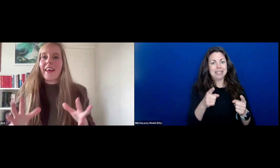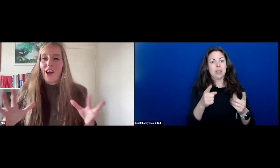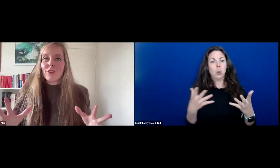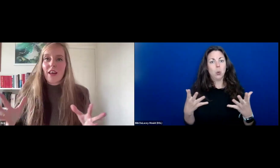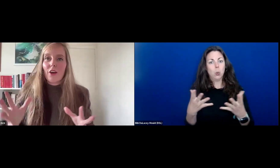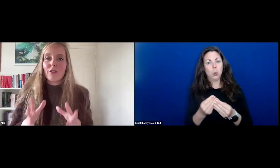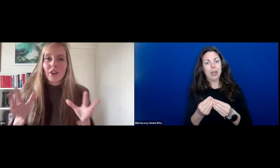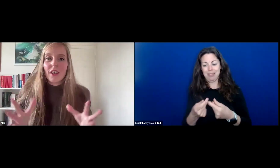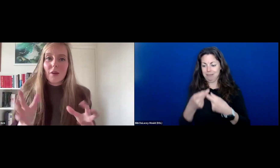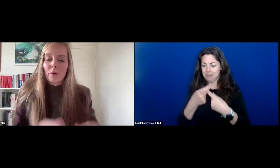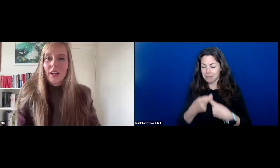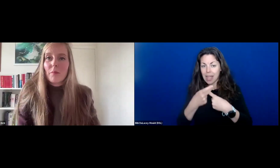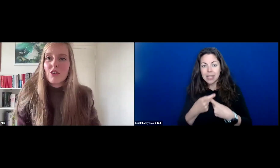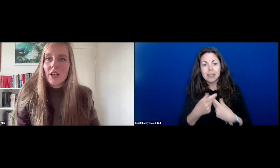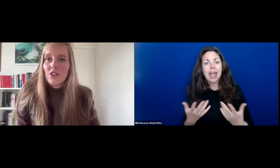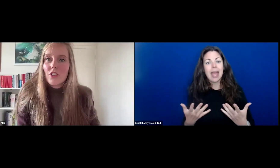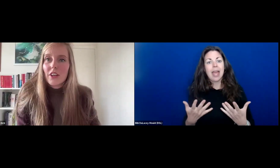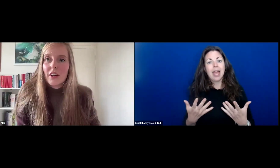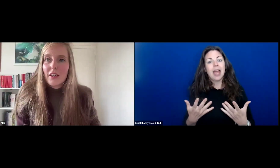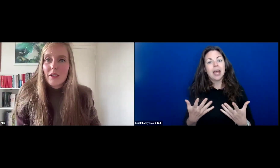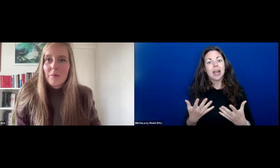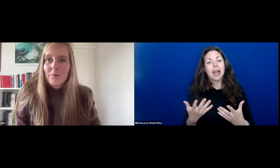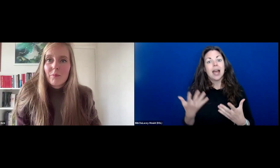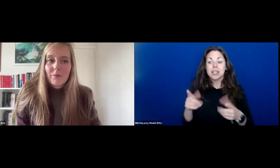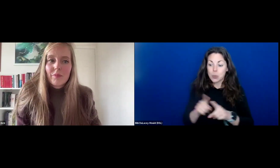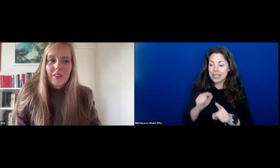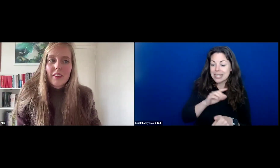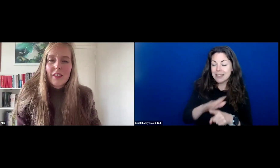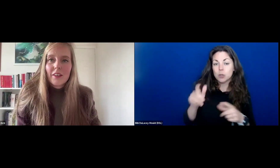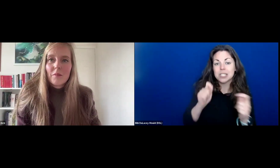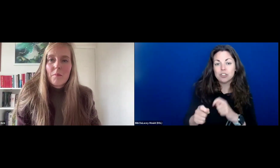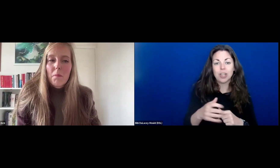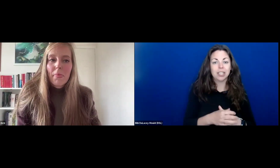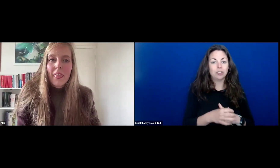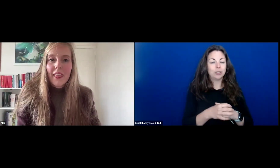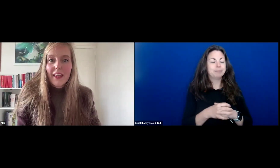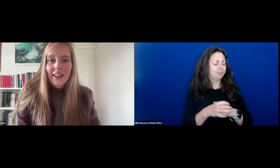taking care of yourself and, and, and bringing about change. Nathalie: Yeah, absolutely. So, yeah,